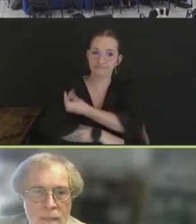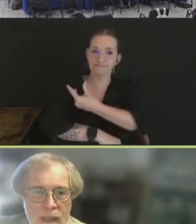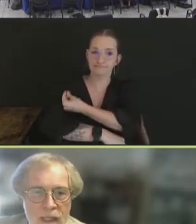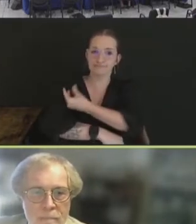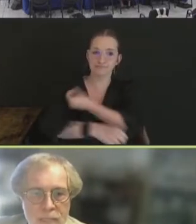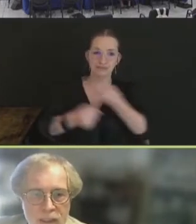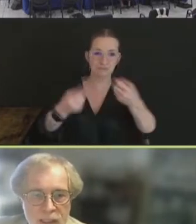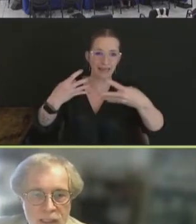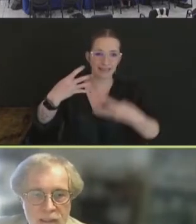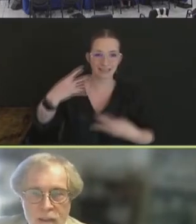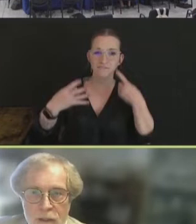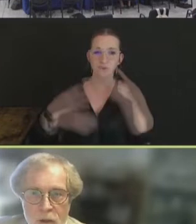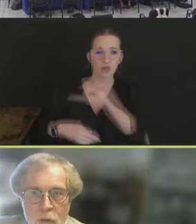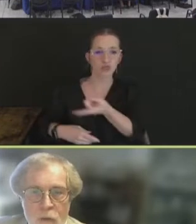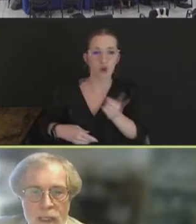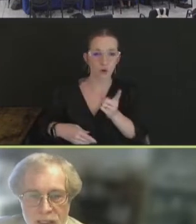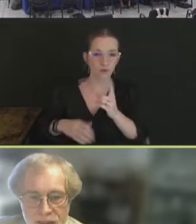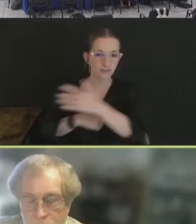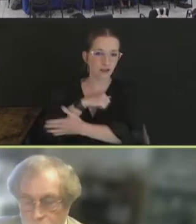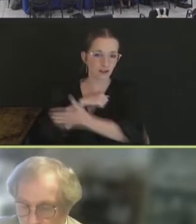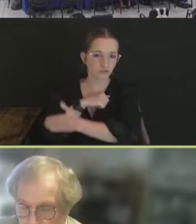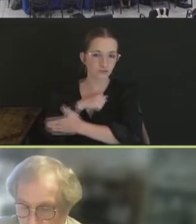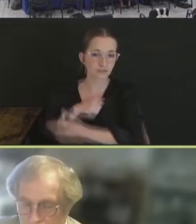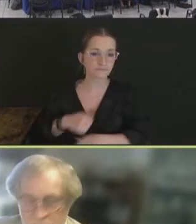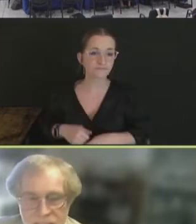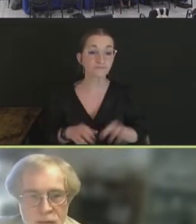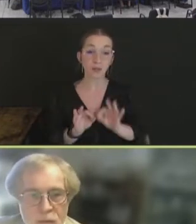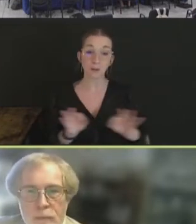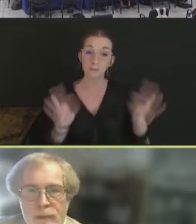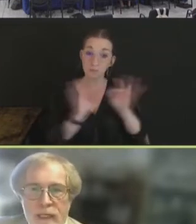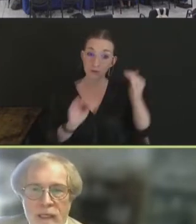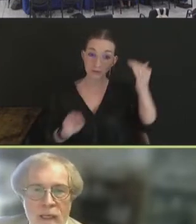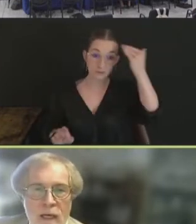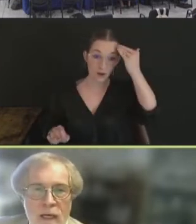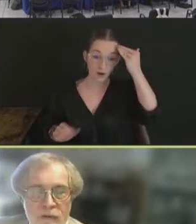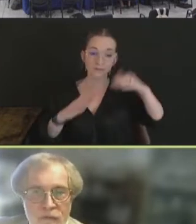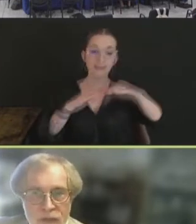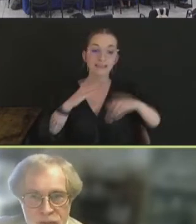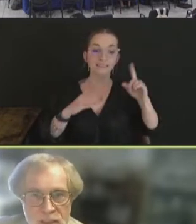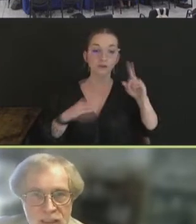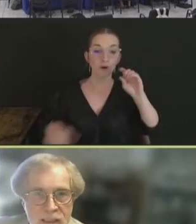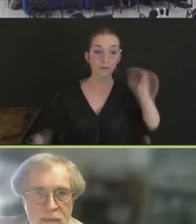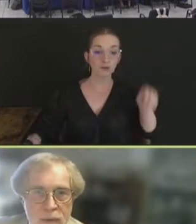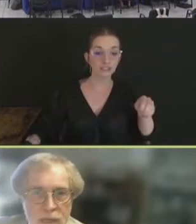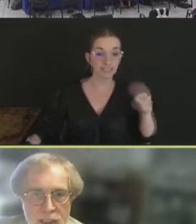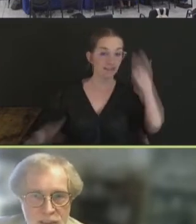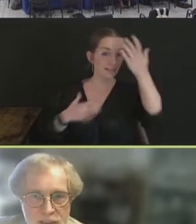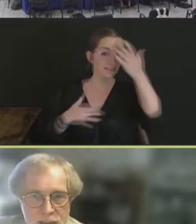The big thing to know and I think you do, is less than 1 percent of infections lead to paralysis.